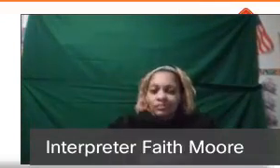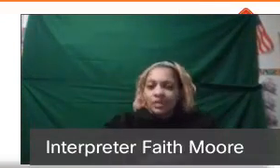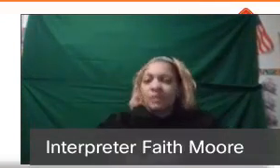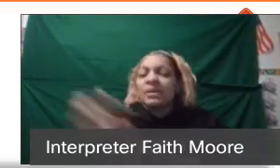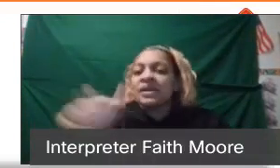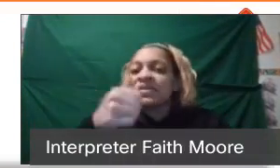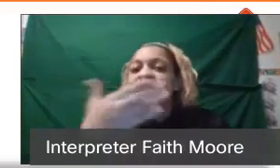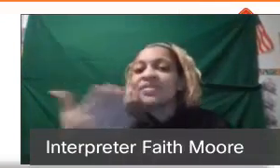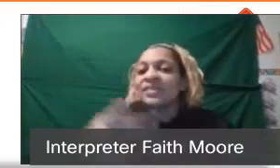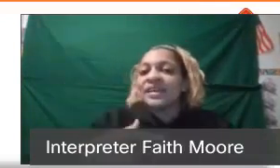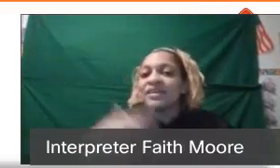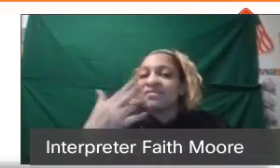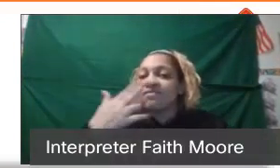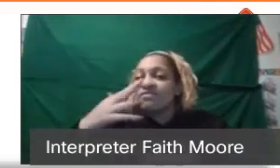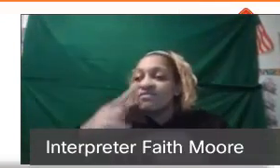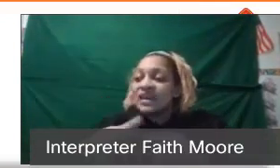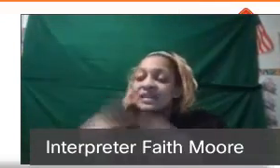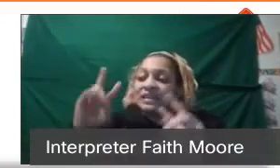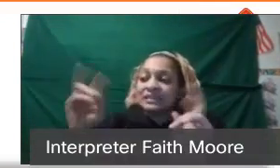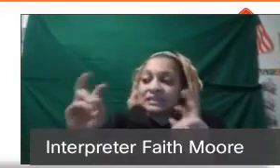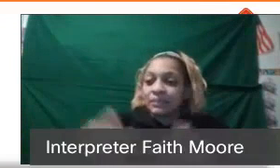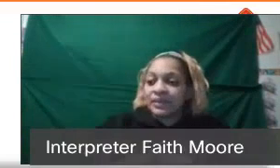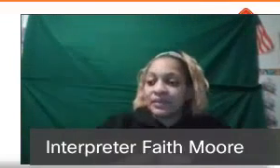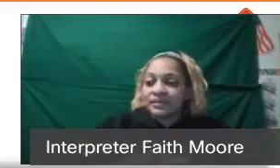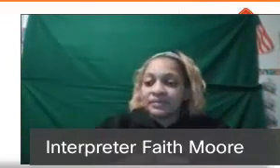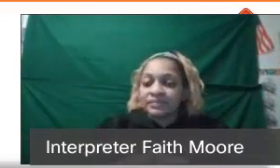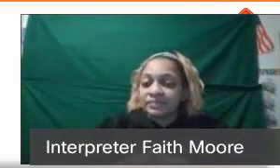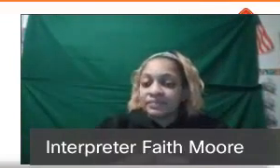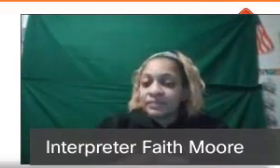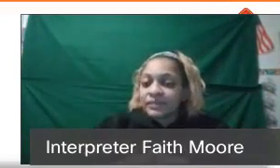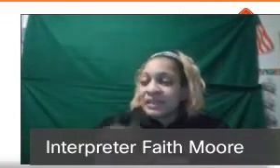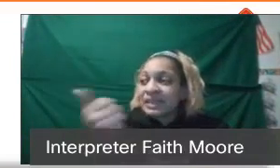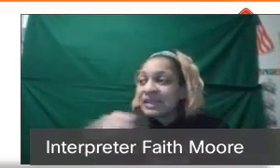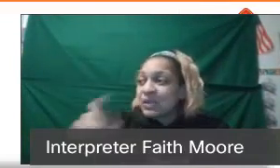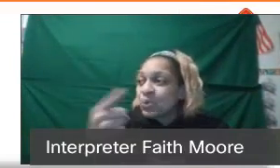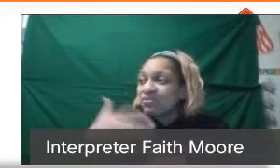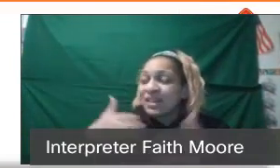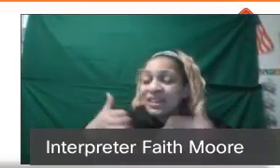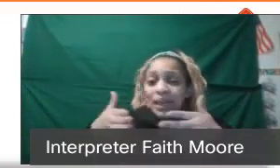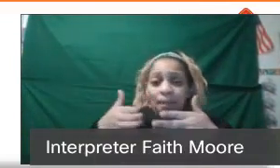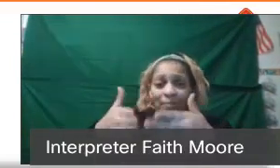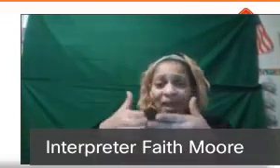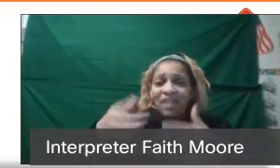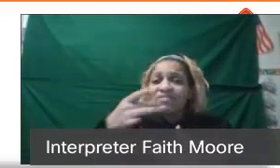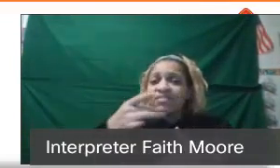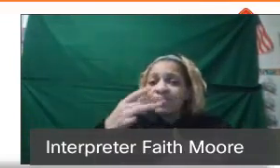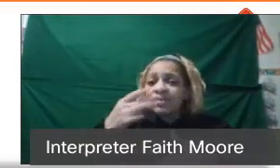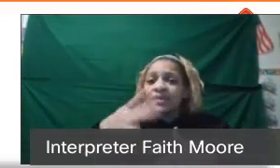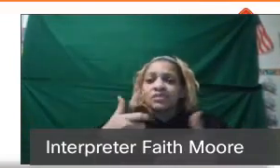Is is there any plans for past lighting. On that stretch for the for the trail and then also.